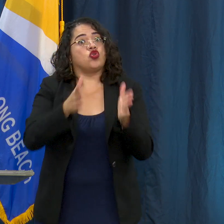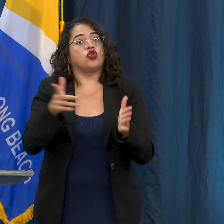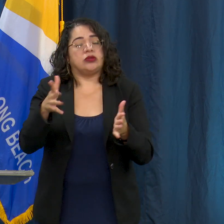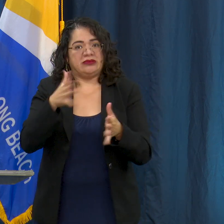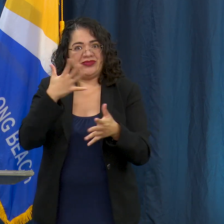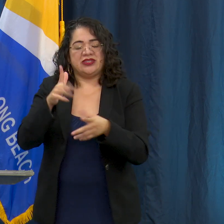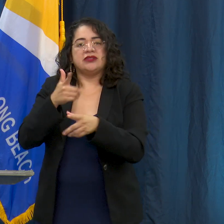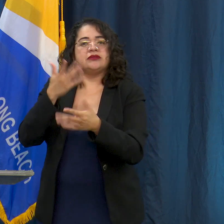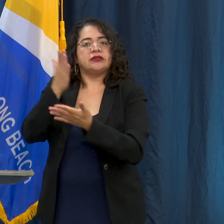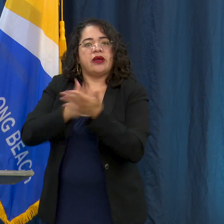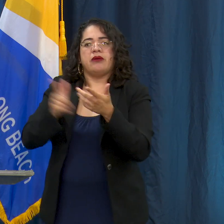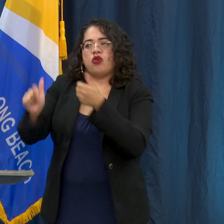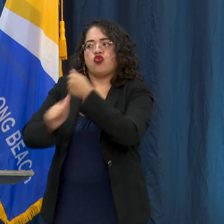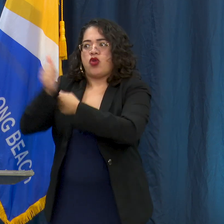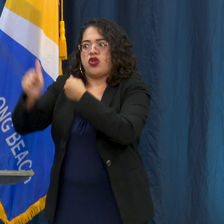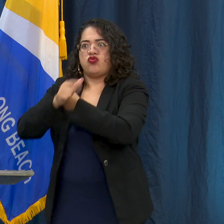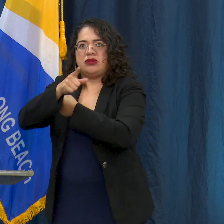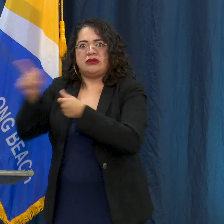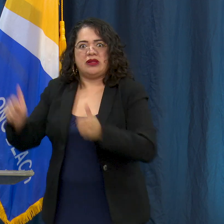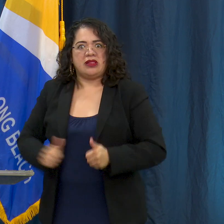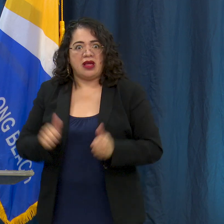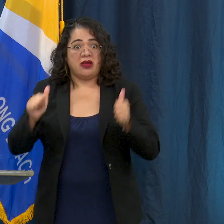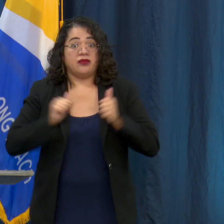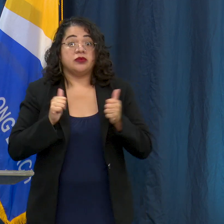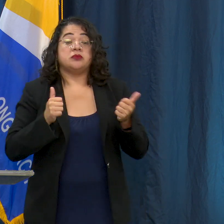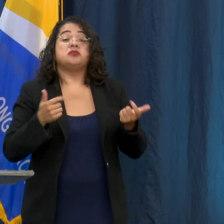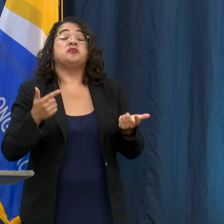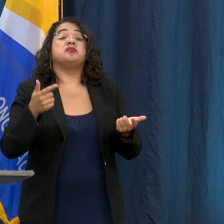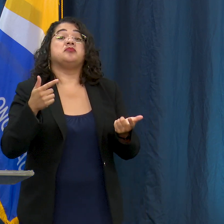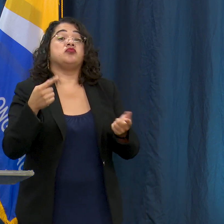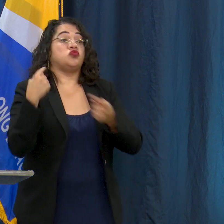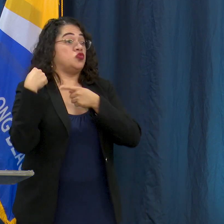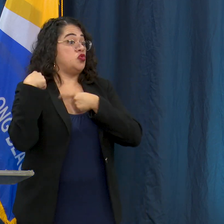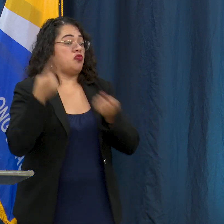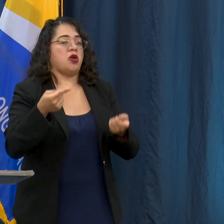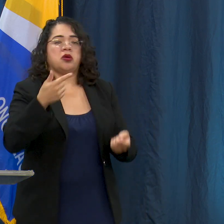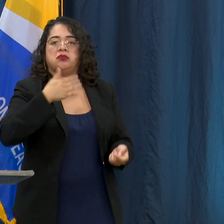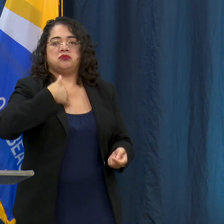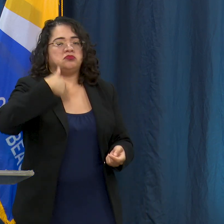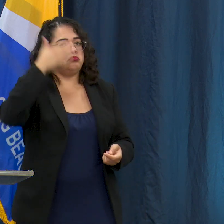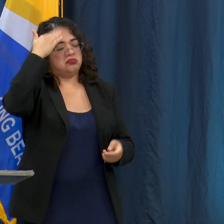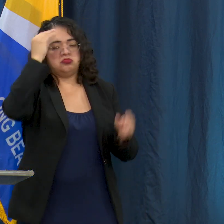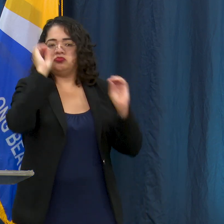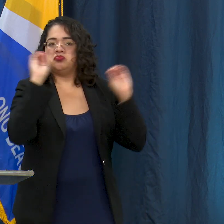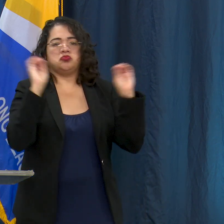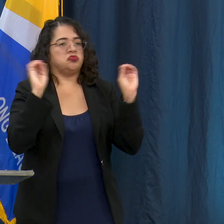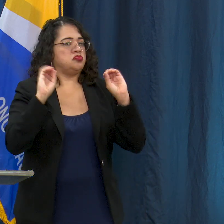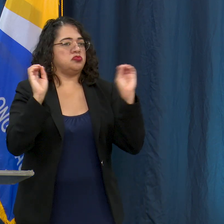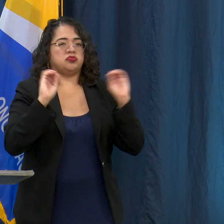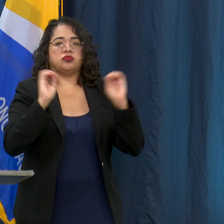address that? So not that I know of. As far as I know, no Public Health Official